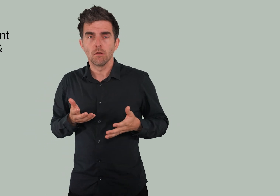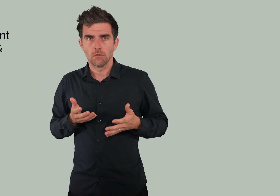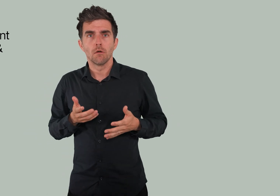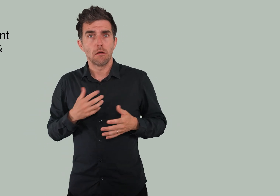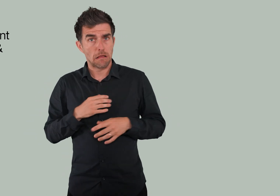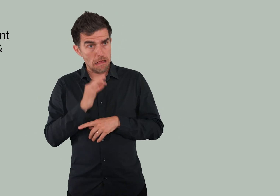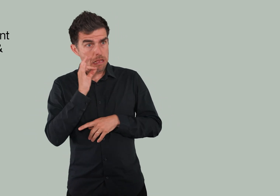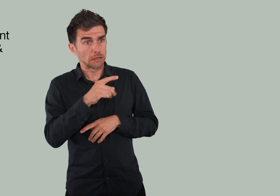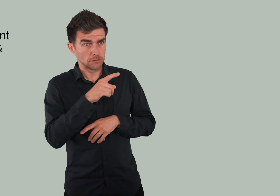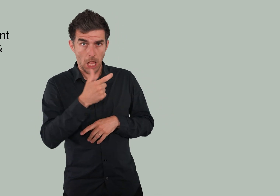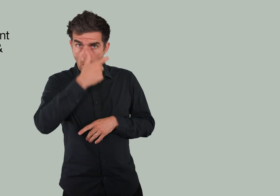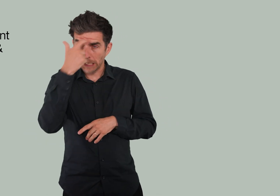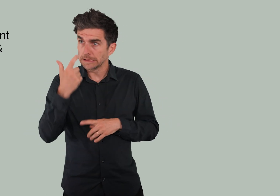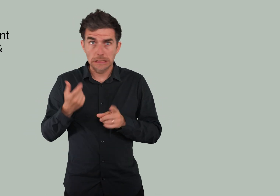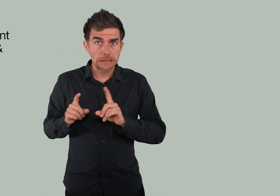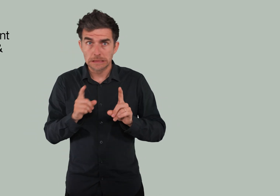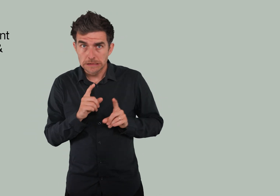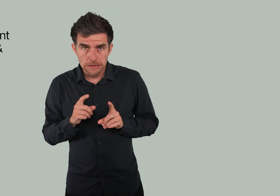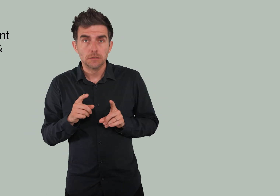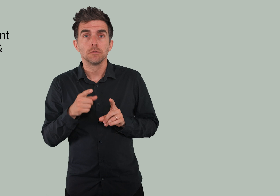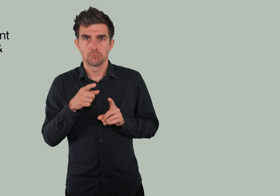were asked if they understood the outcome,